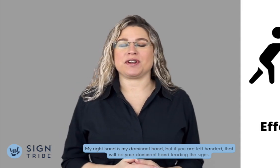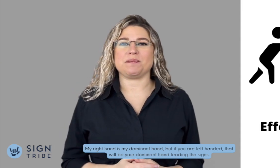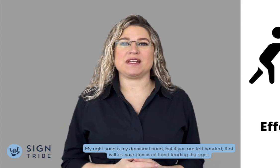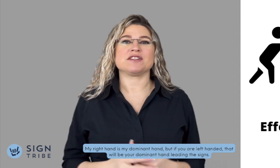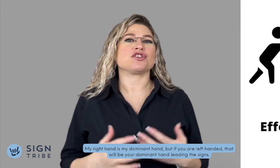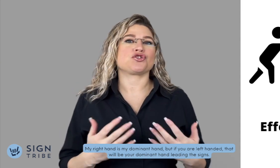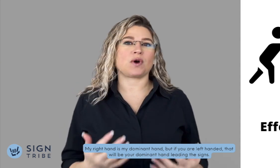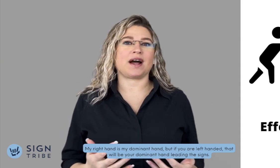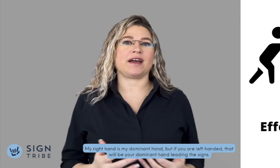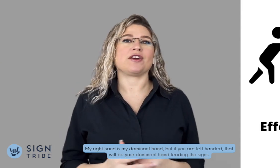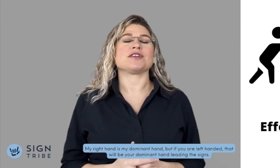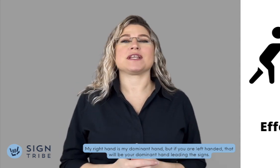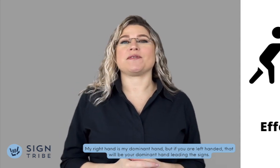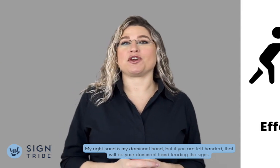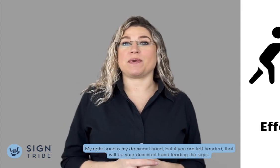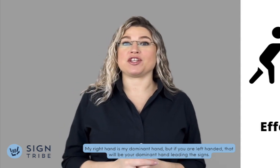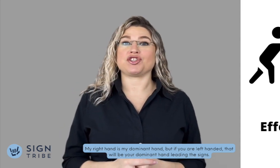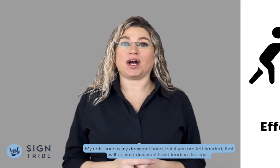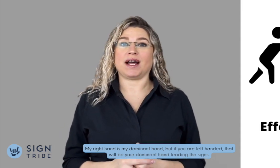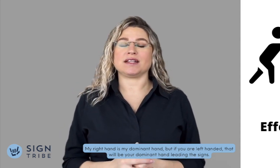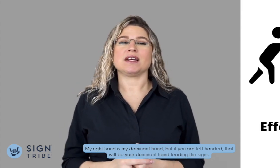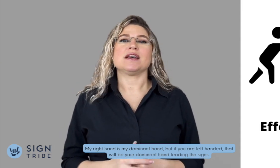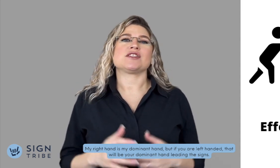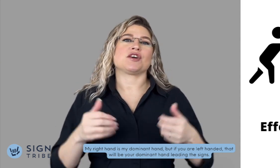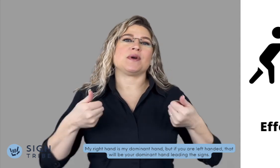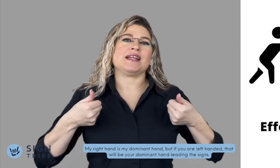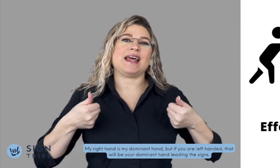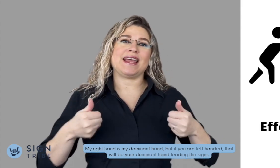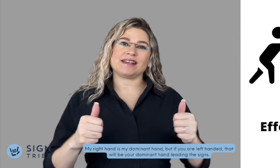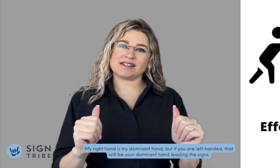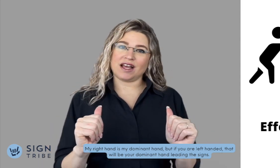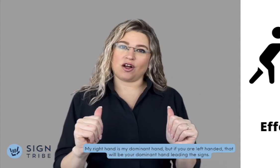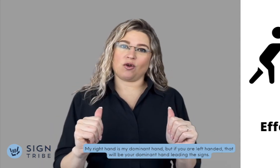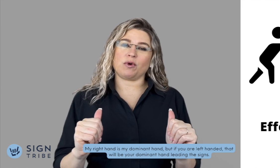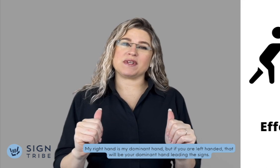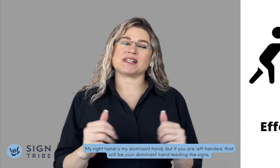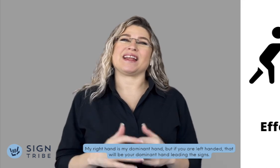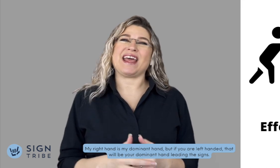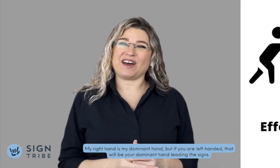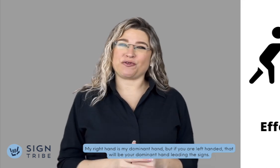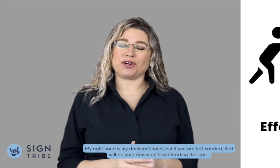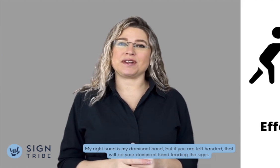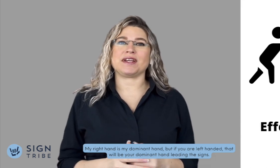it means to try or to give it your best shot. So in ASL, when we sign effort,